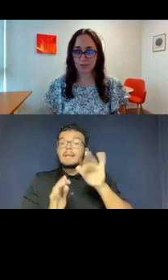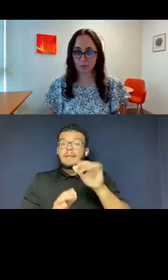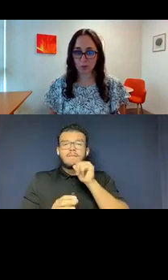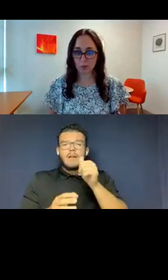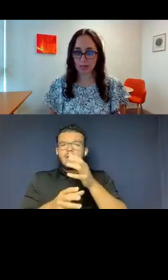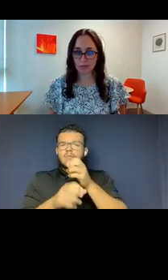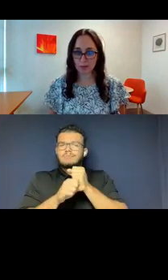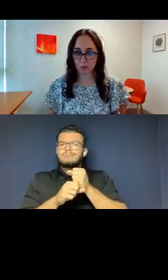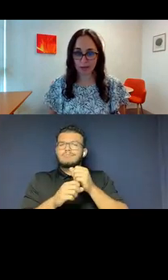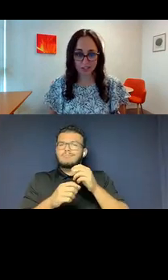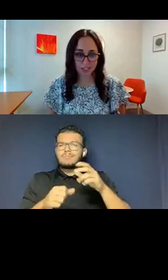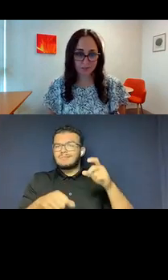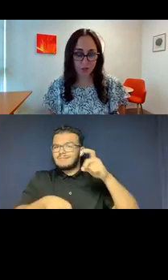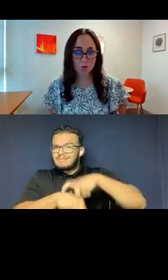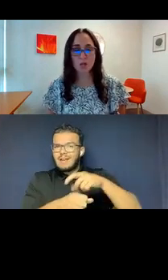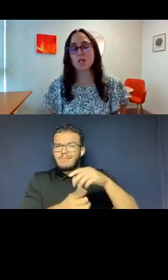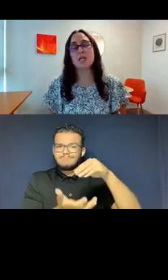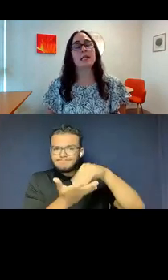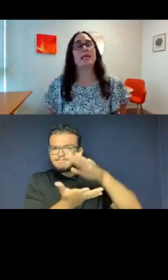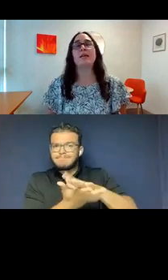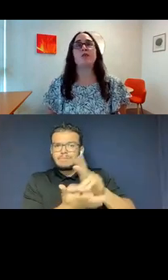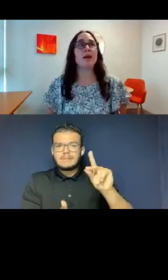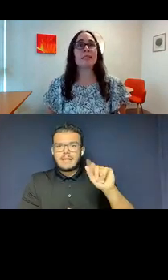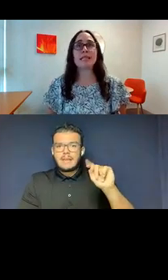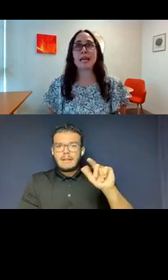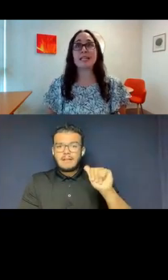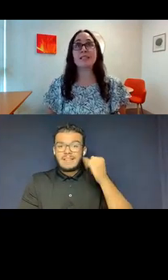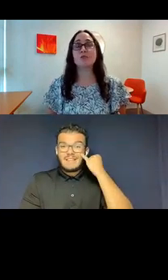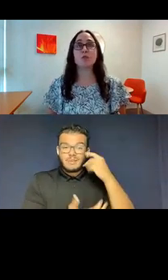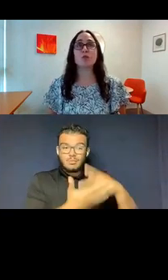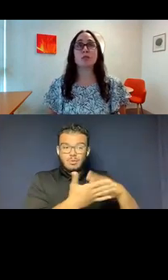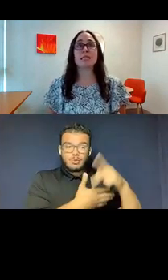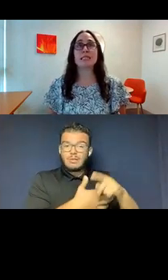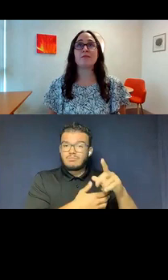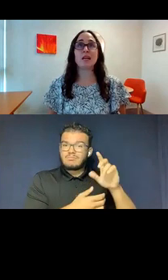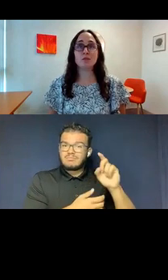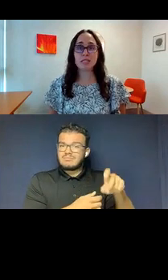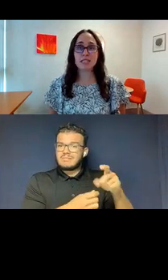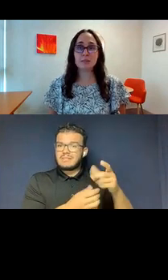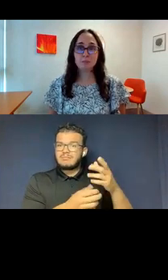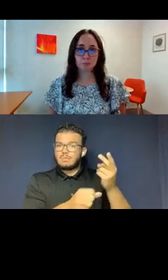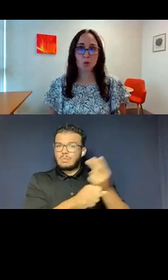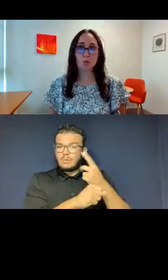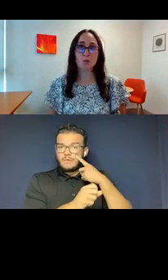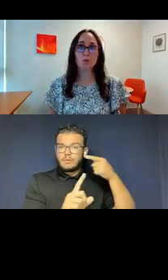and you have a program that requires that info, if you had 10 folks receive counseling,